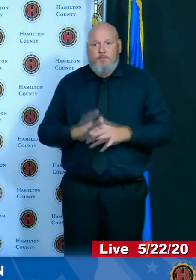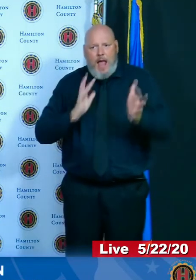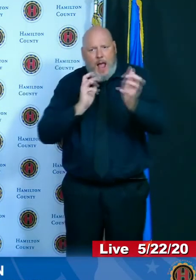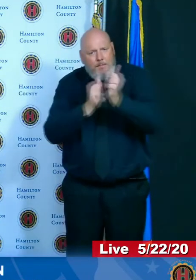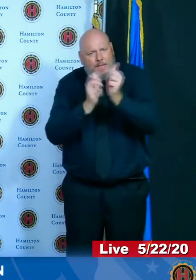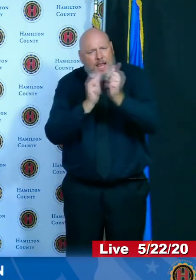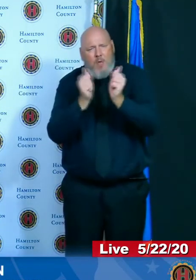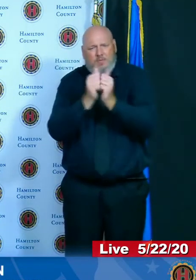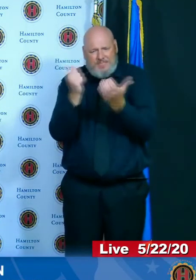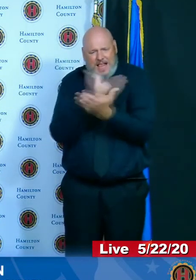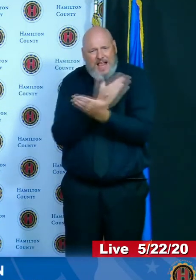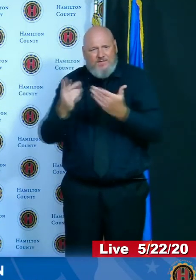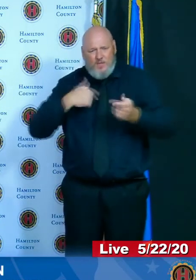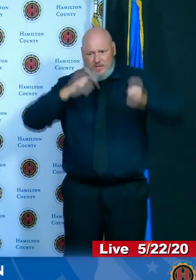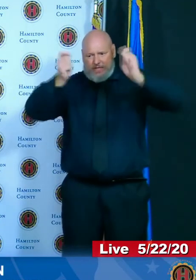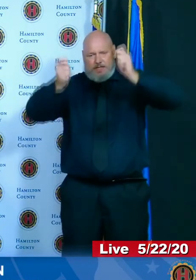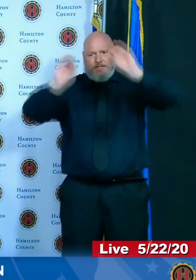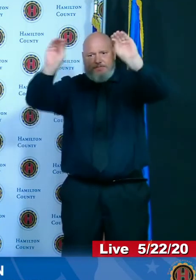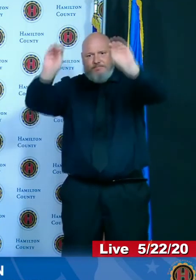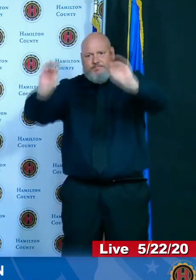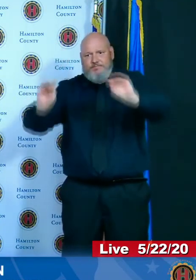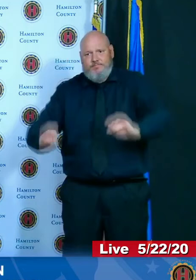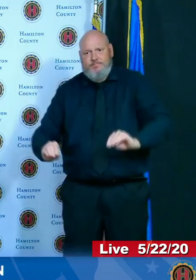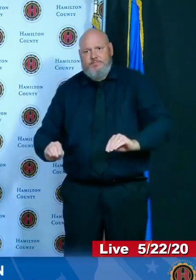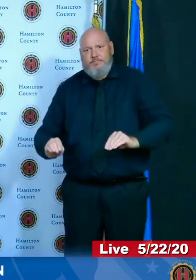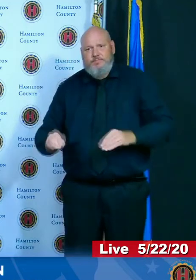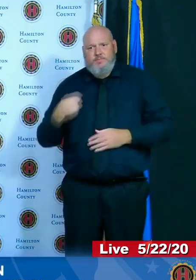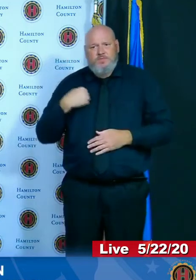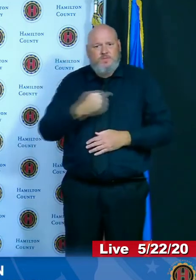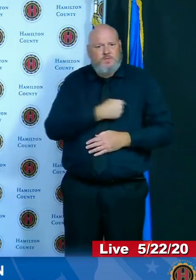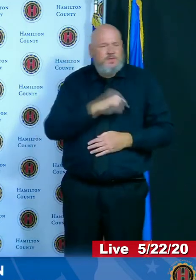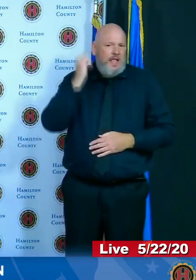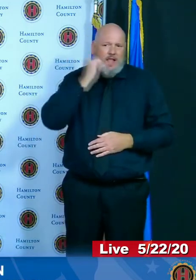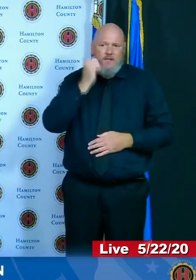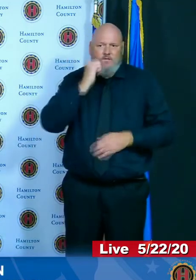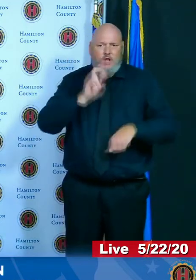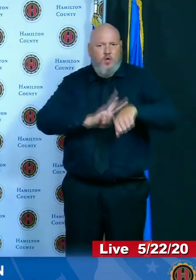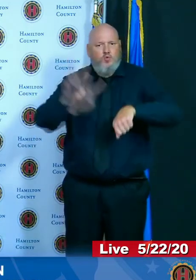it out it's updated daily at 2:00 p.m. it includes both my jurisdiction as well